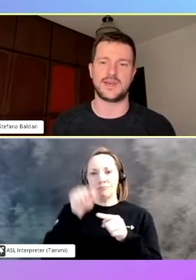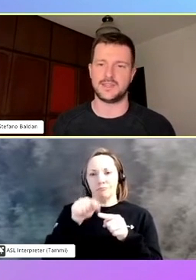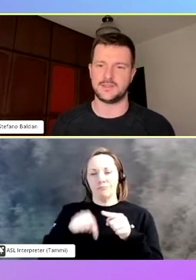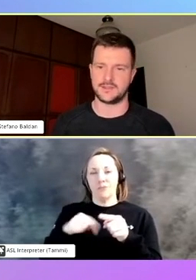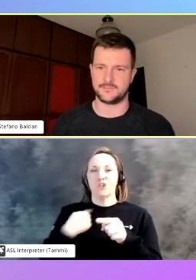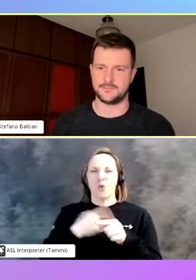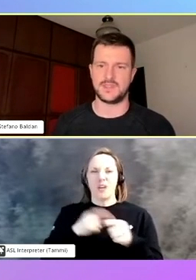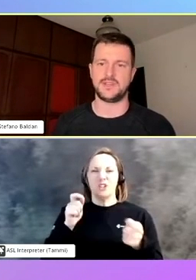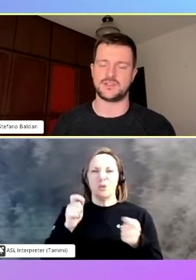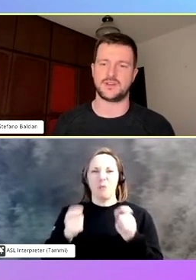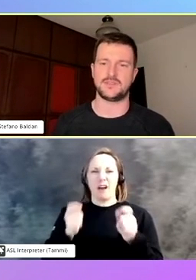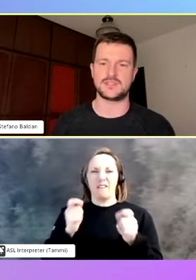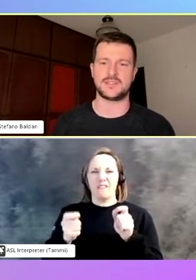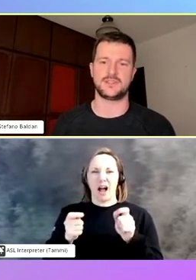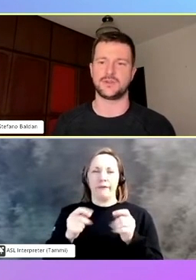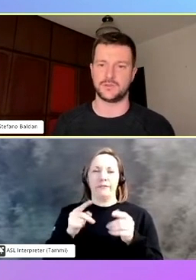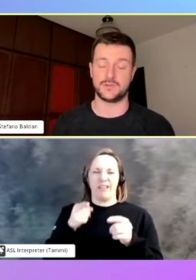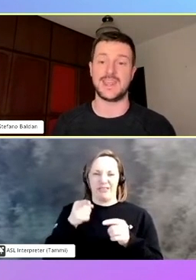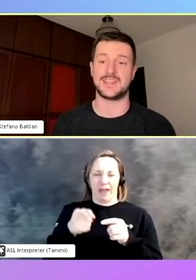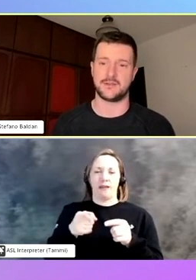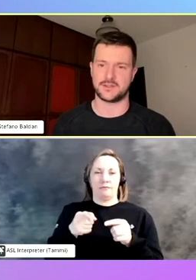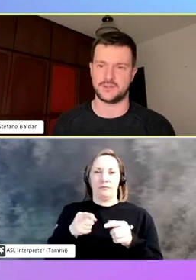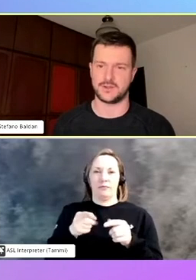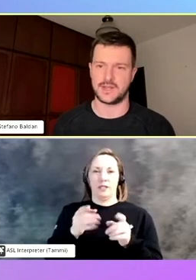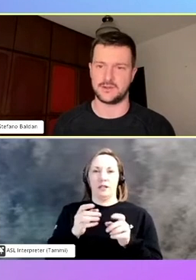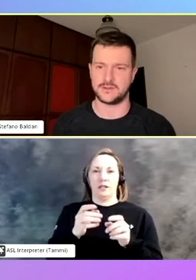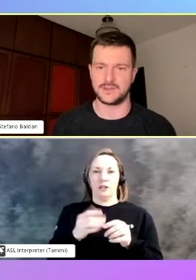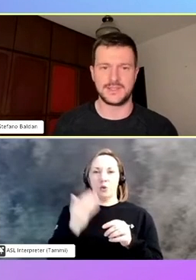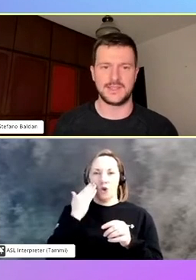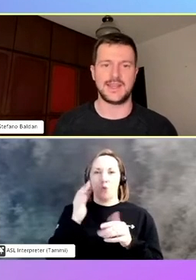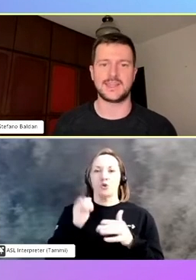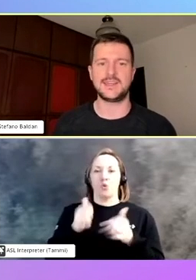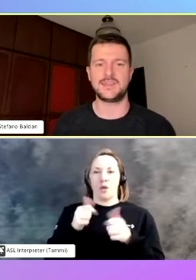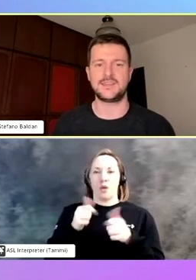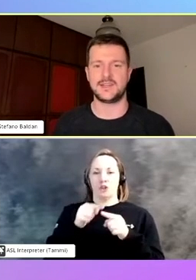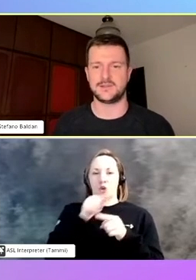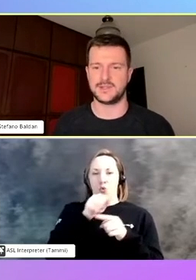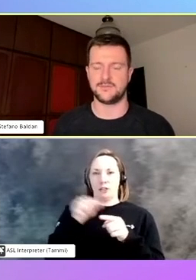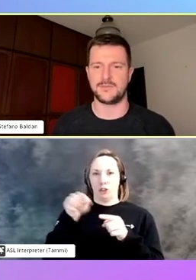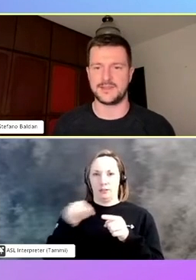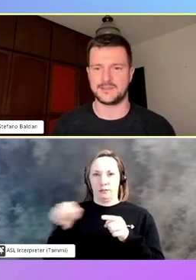you fix all the issues, and then a year later you do another audit and find hundreds of issues, and it's a continuous cycle.